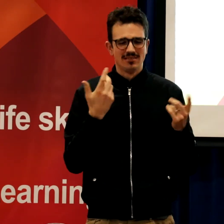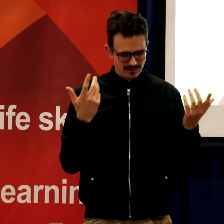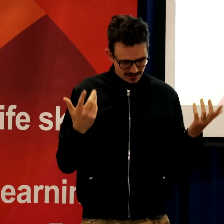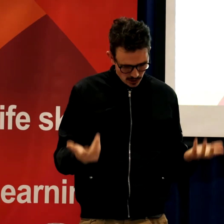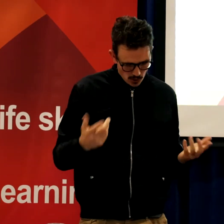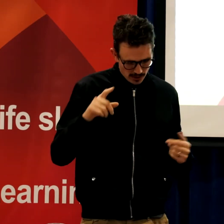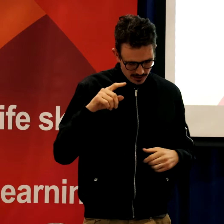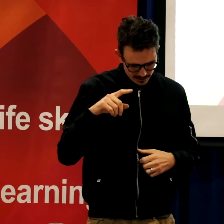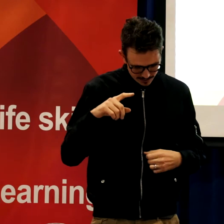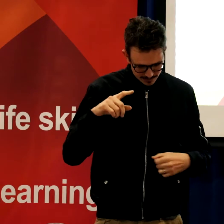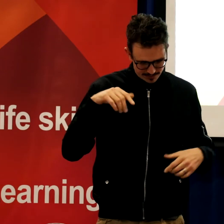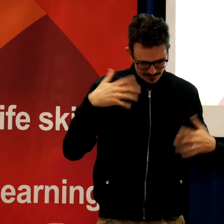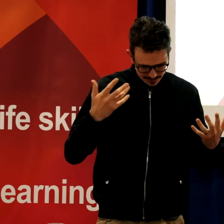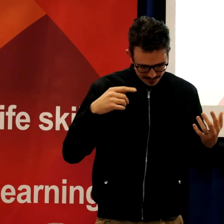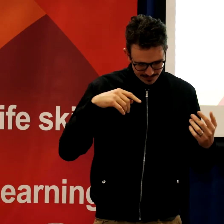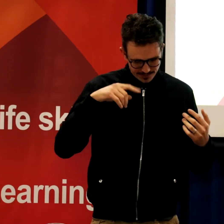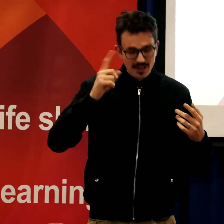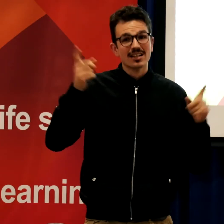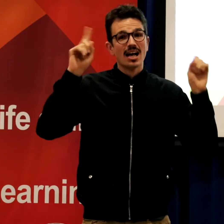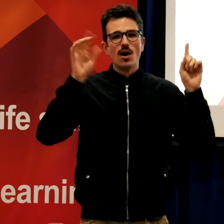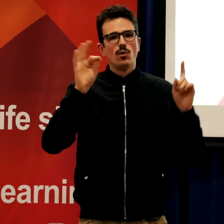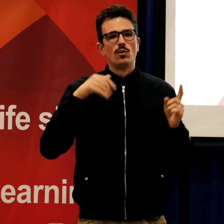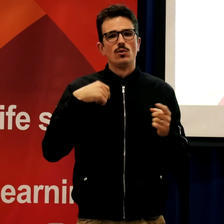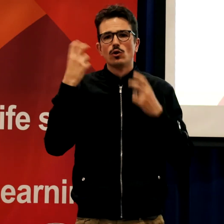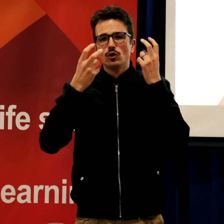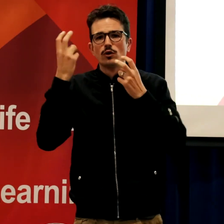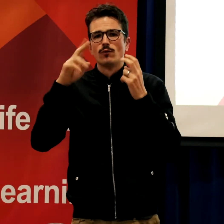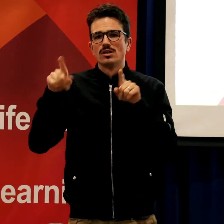It’s very difficult – what they prioritise and what I prioritise as a father.